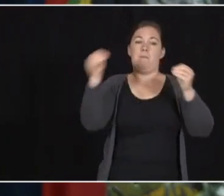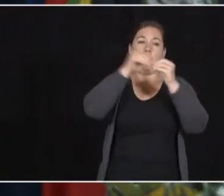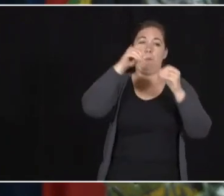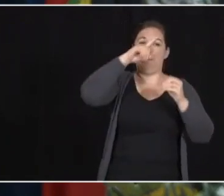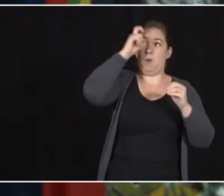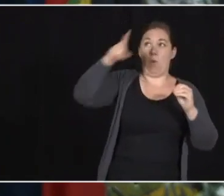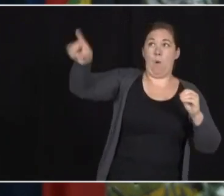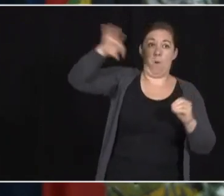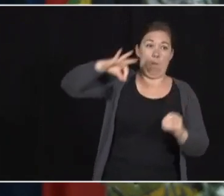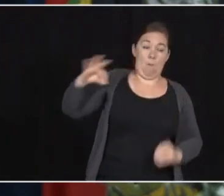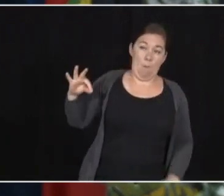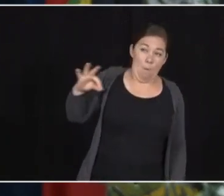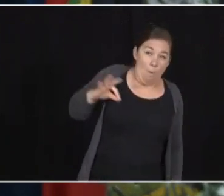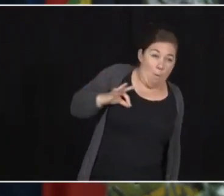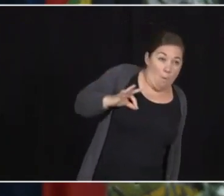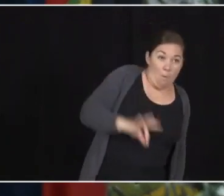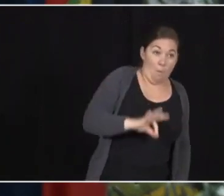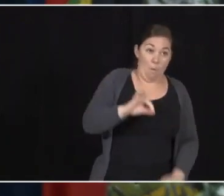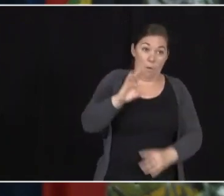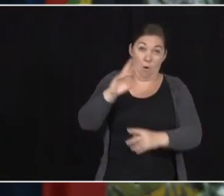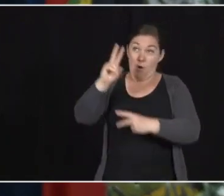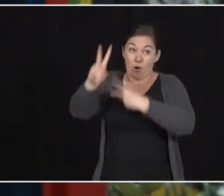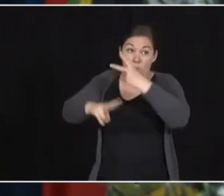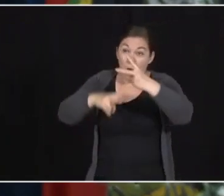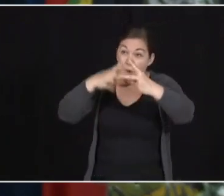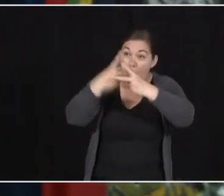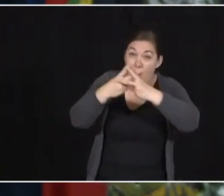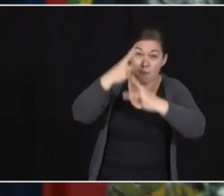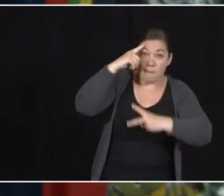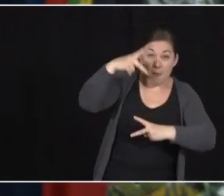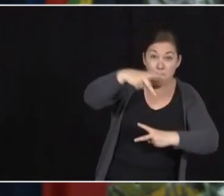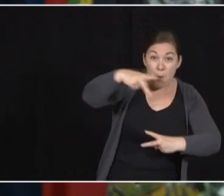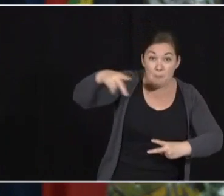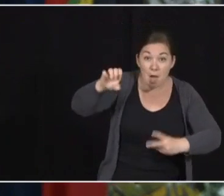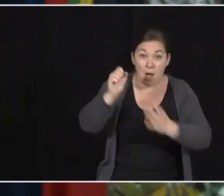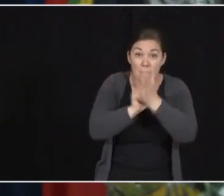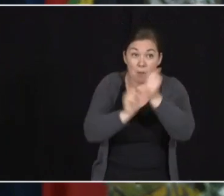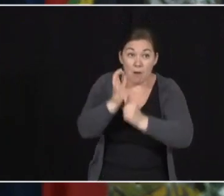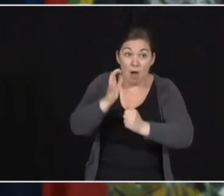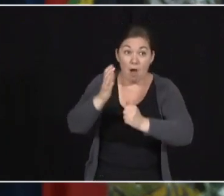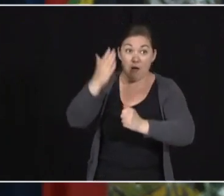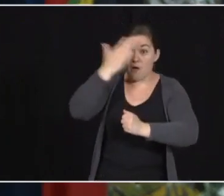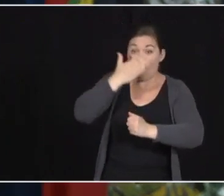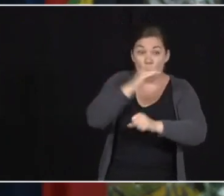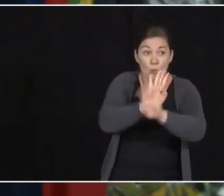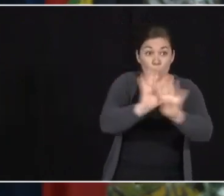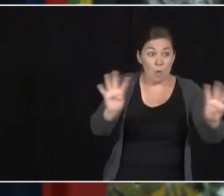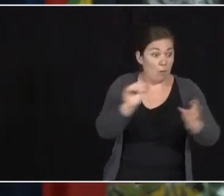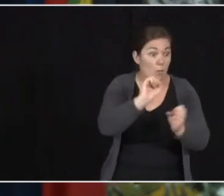are not sitting there with a walking key keeping the PPE's in a safe while the front-line workers have to reuse the PPE.